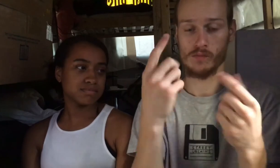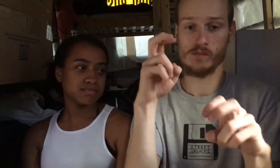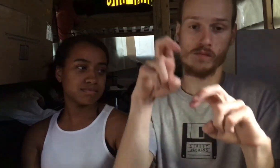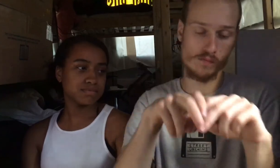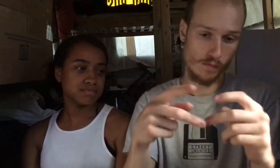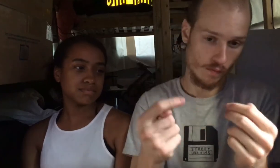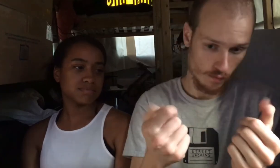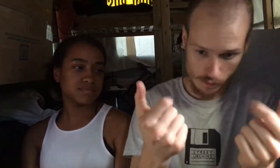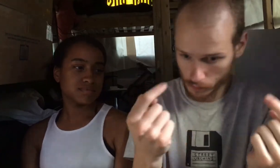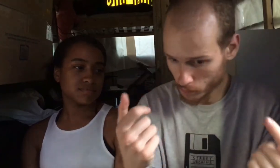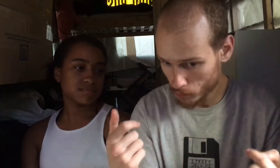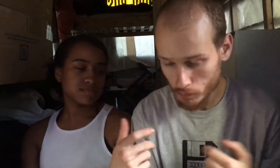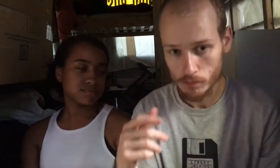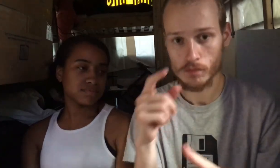first, we doings seats removing